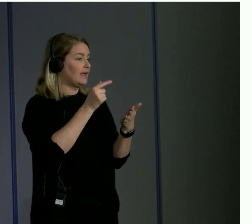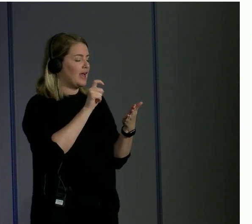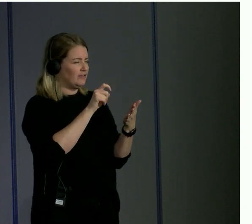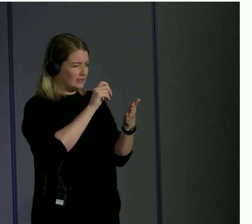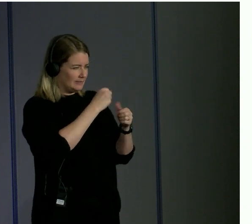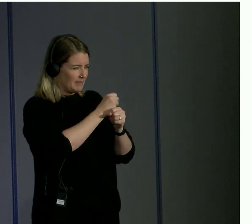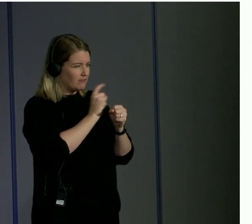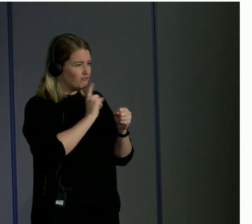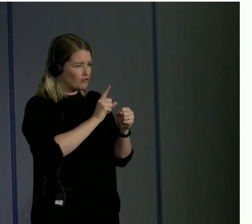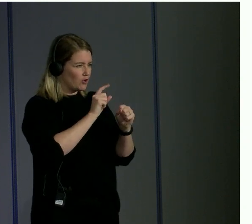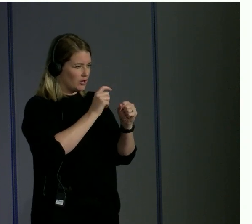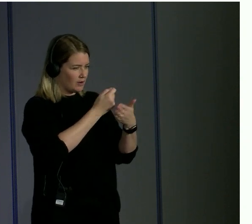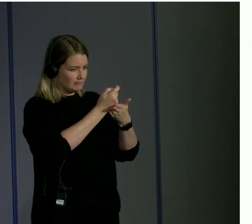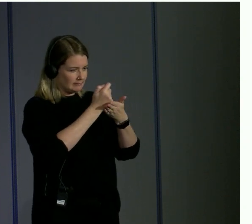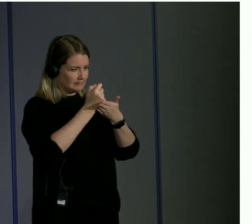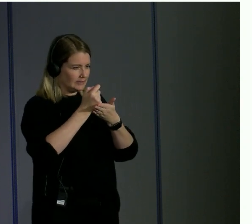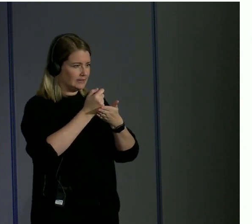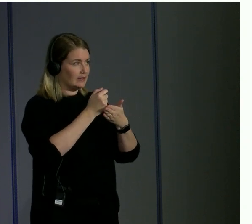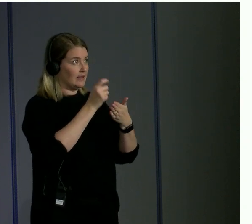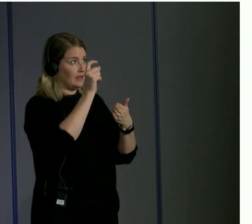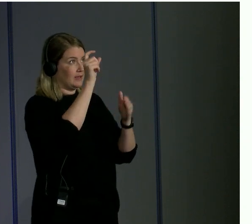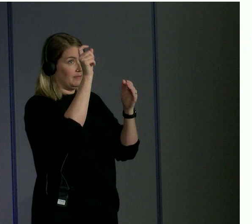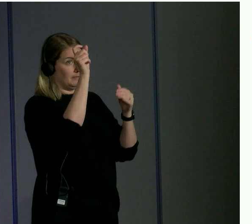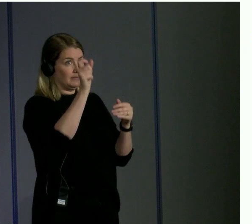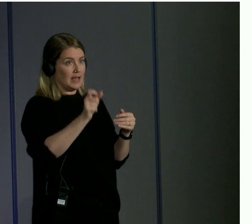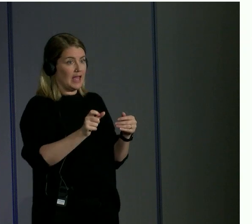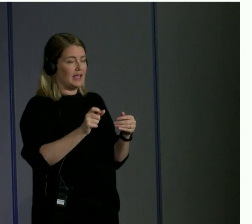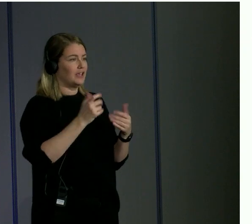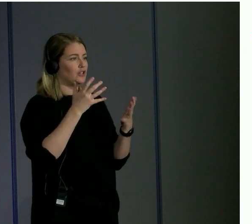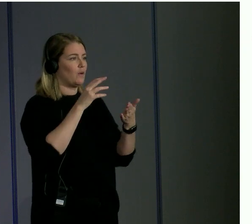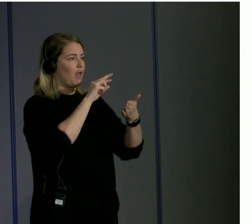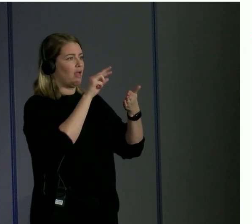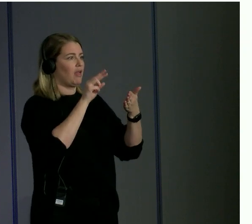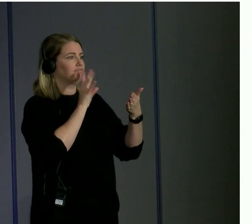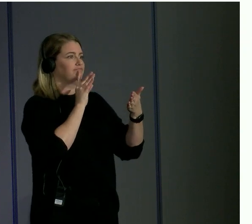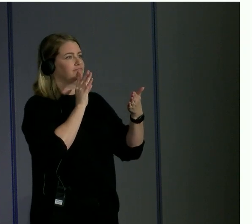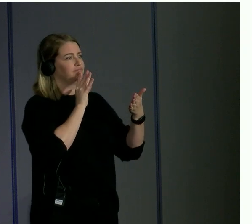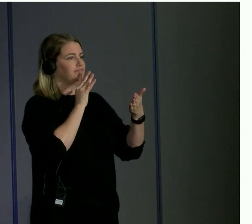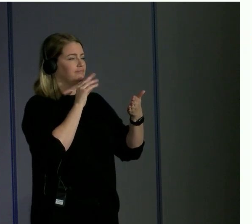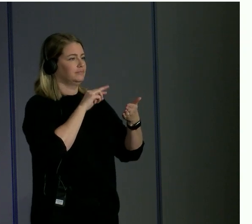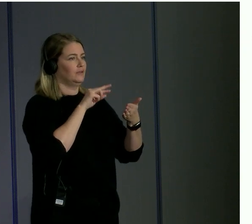sure to remove the blank columns because you don't want those read by assistive technology, right?